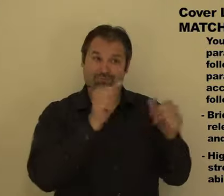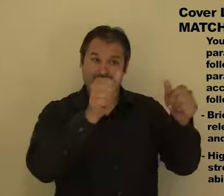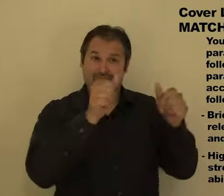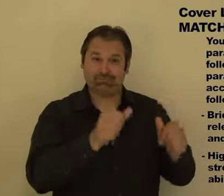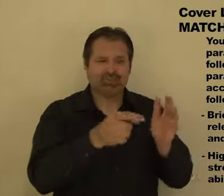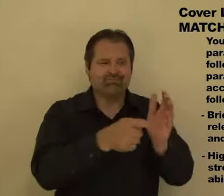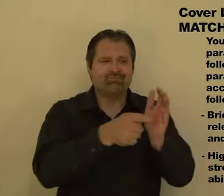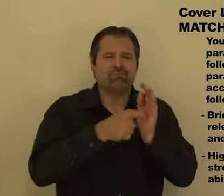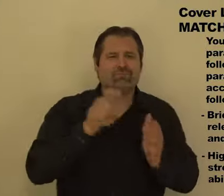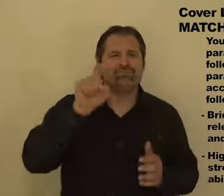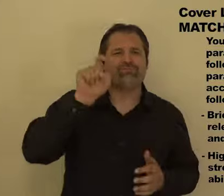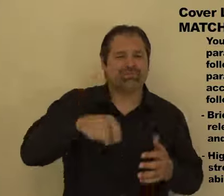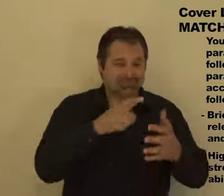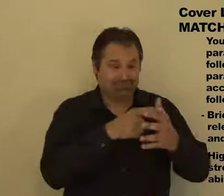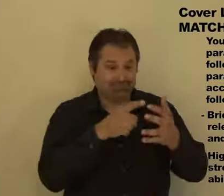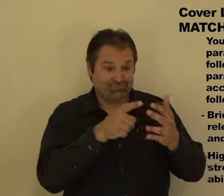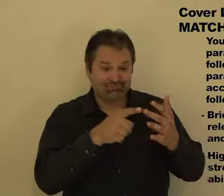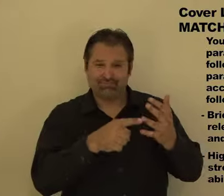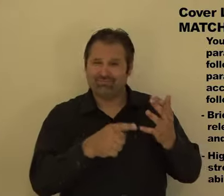Show the reader exactly how you can meet each qualification